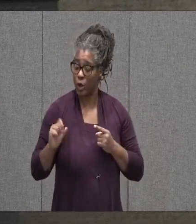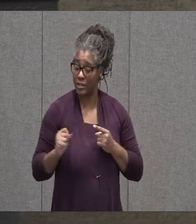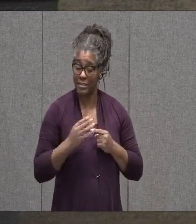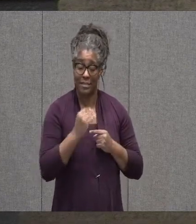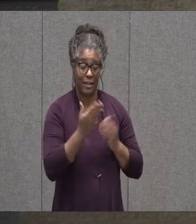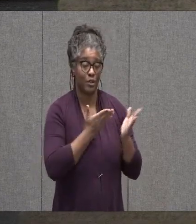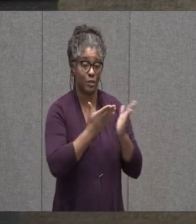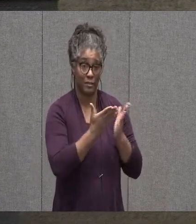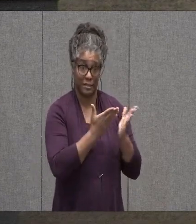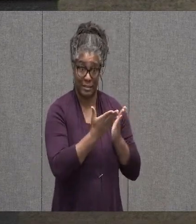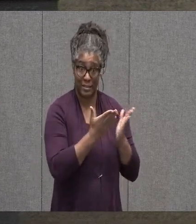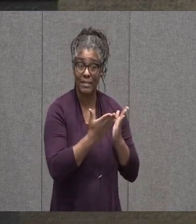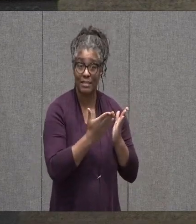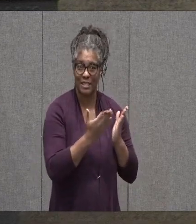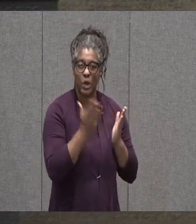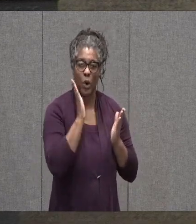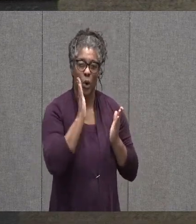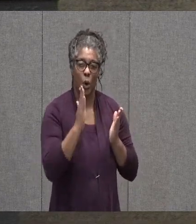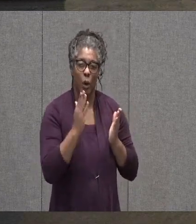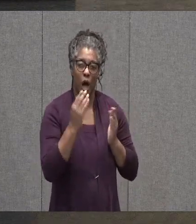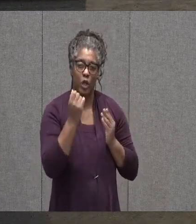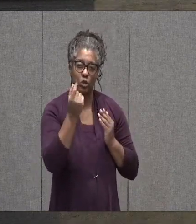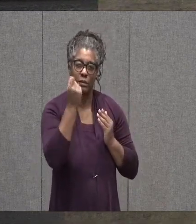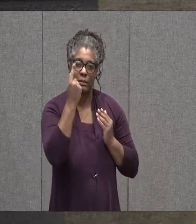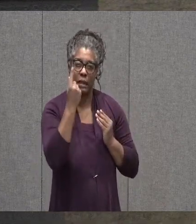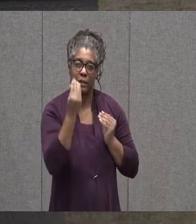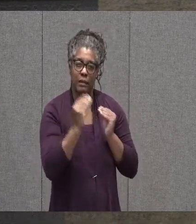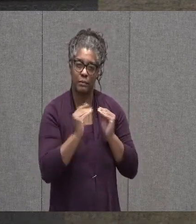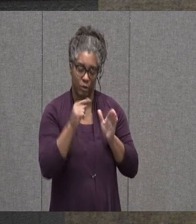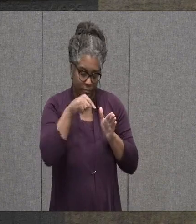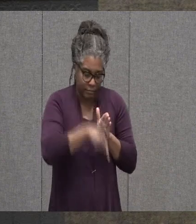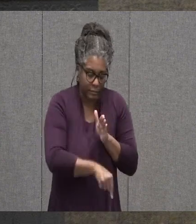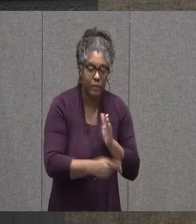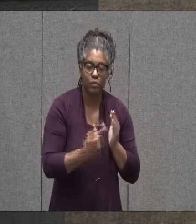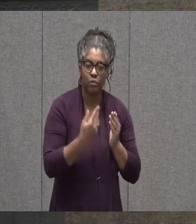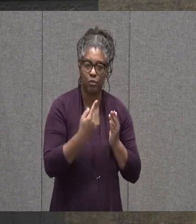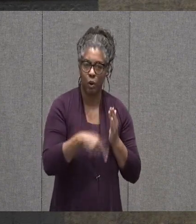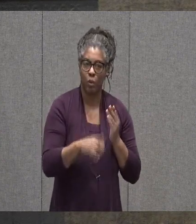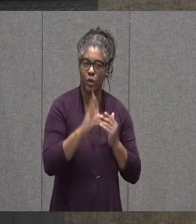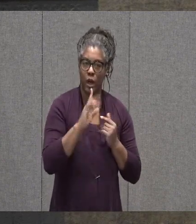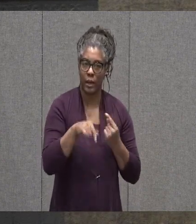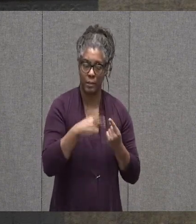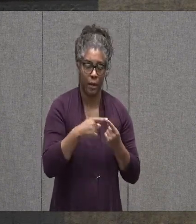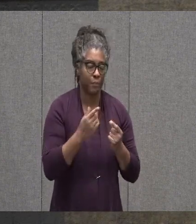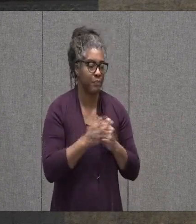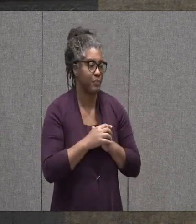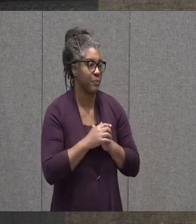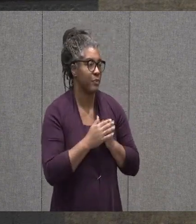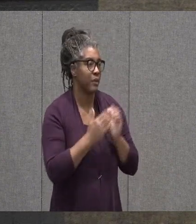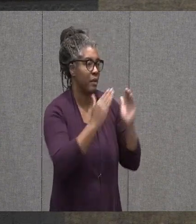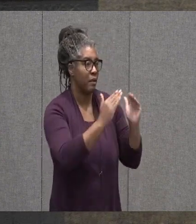of what we started to talk about on Monday. The next chapter is Many Kinds of Jobs,